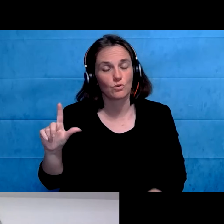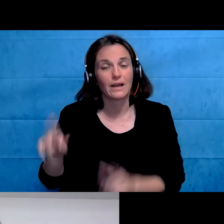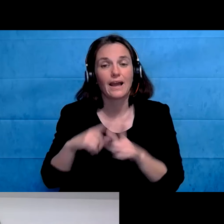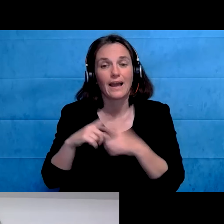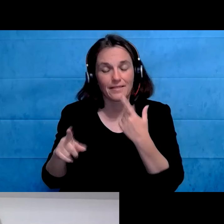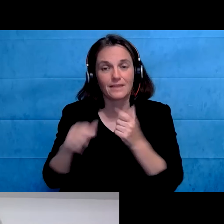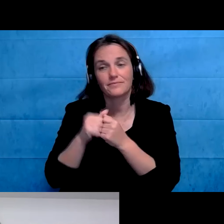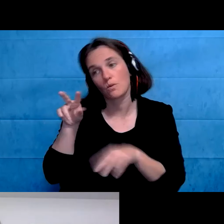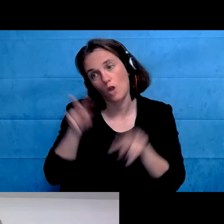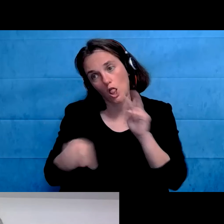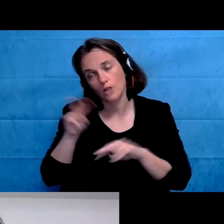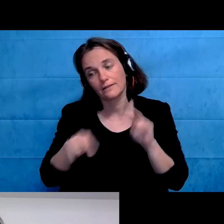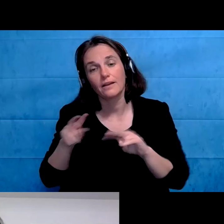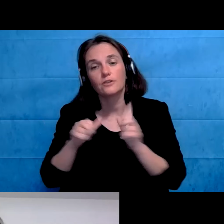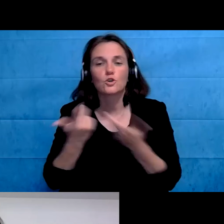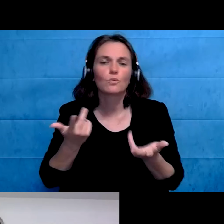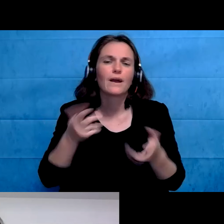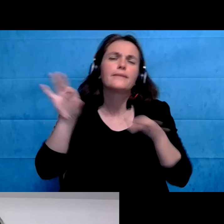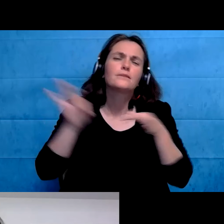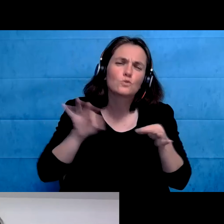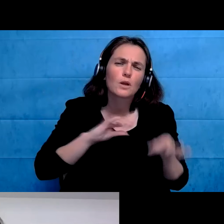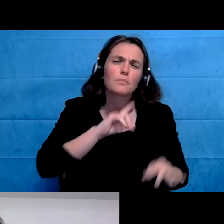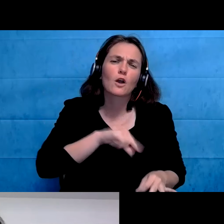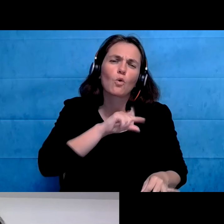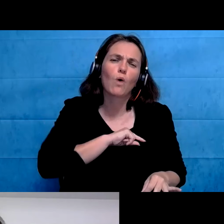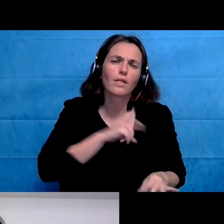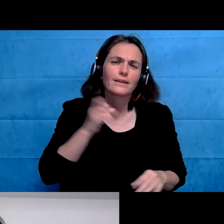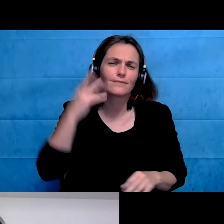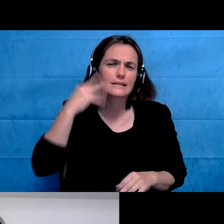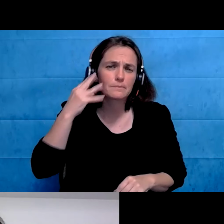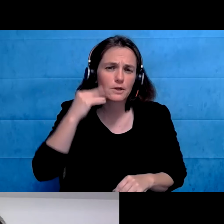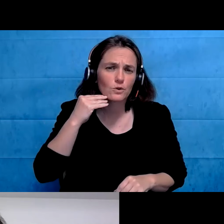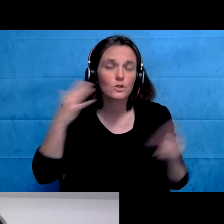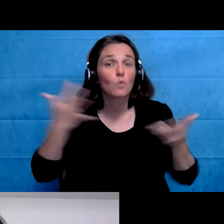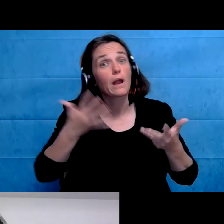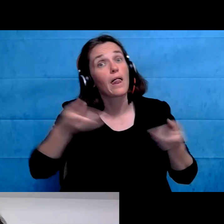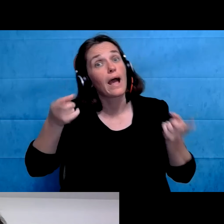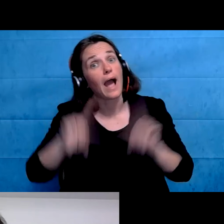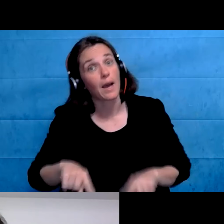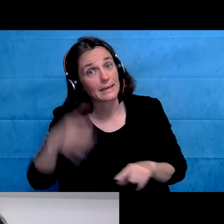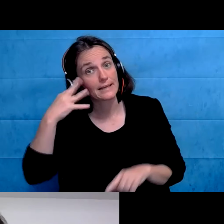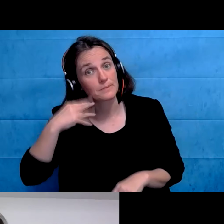So you're just describing the qualities of the experience, what's gonna to happen in the experience in some detail,